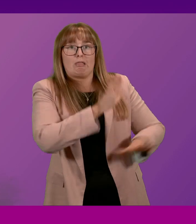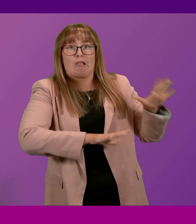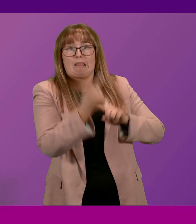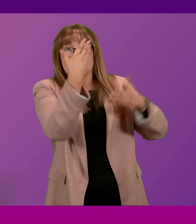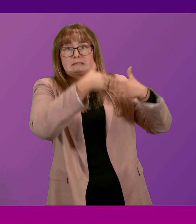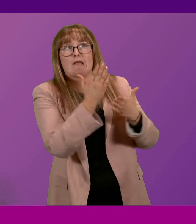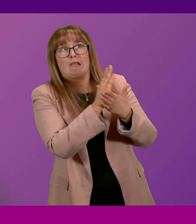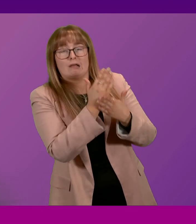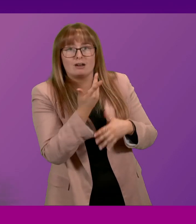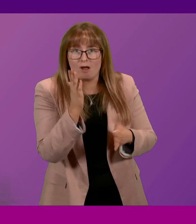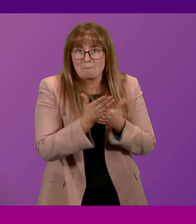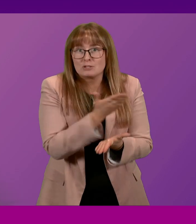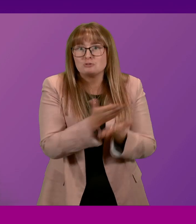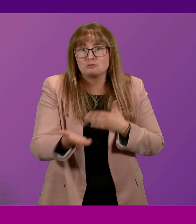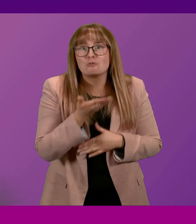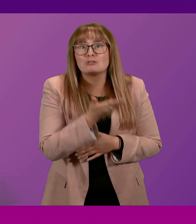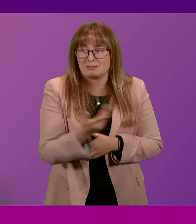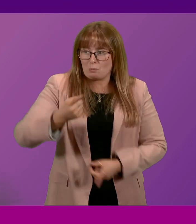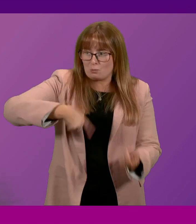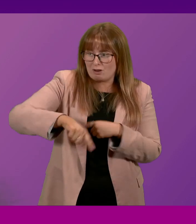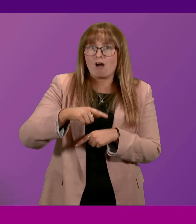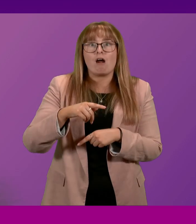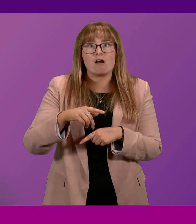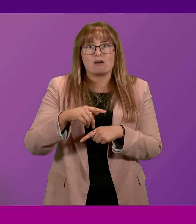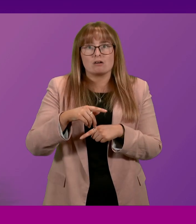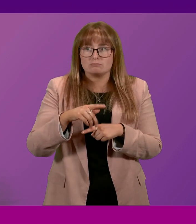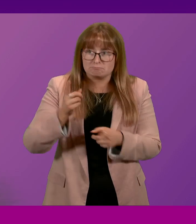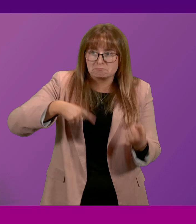that the vote indicates that we are moving towards a point of agreement.